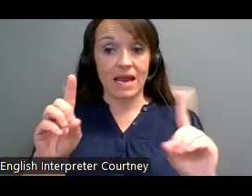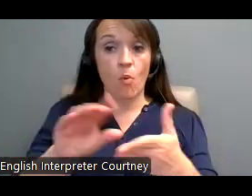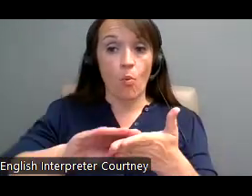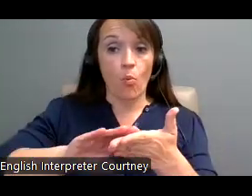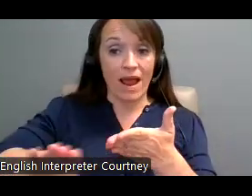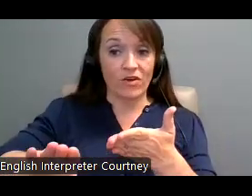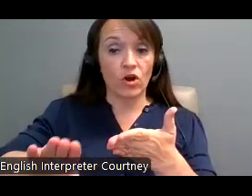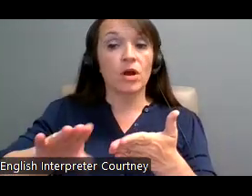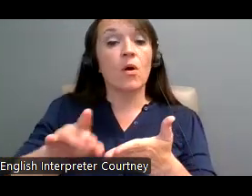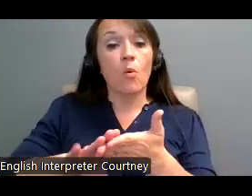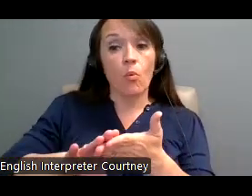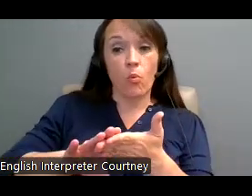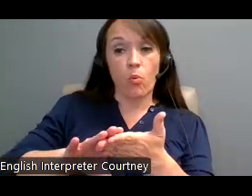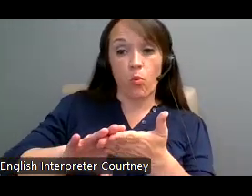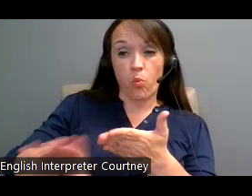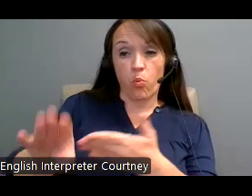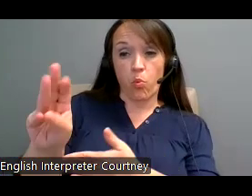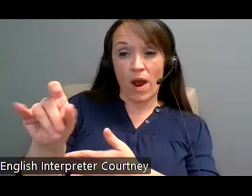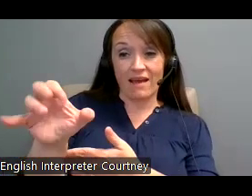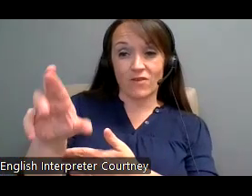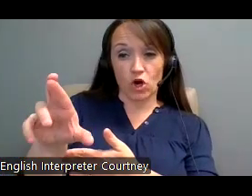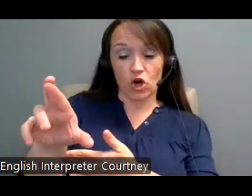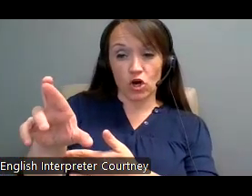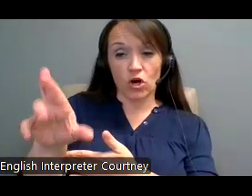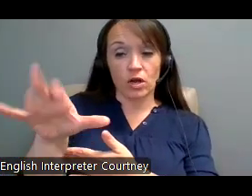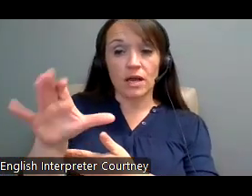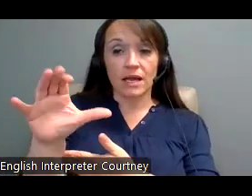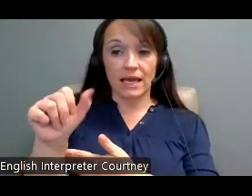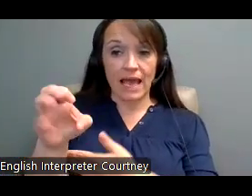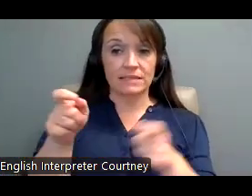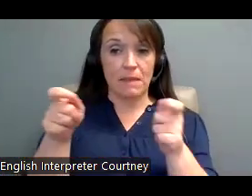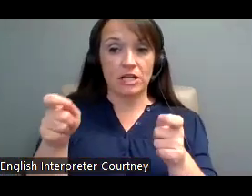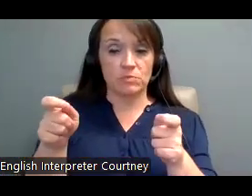am going to handle the Medicaid waivers and Margie will step in and talk about case management.